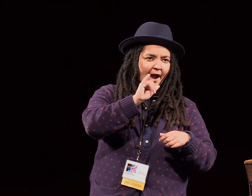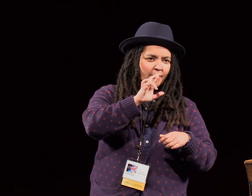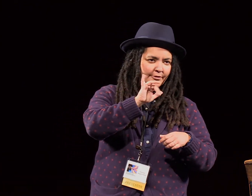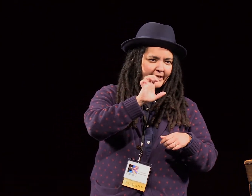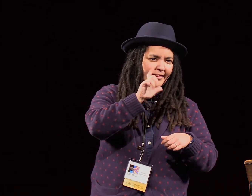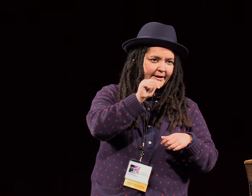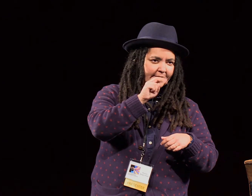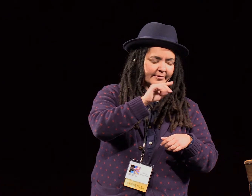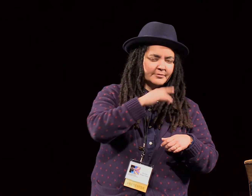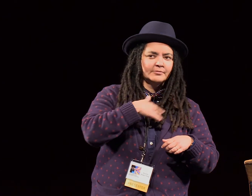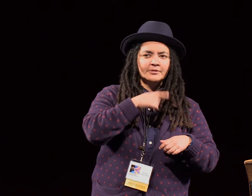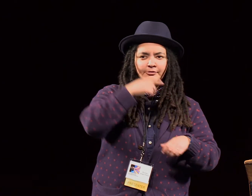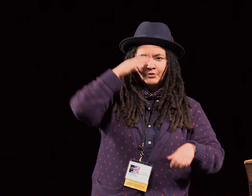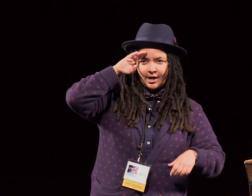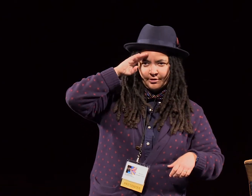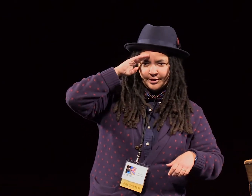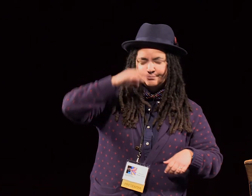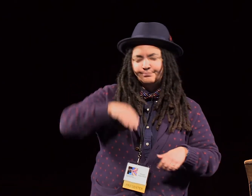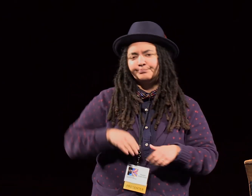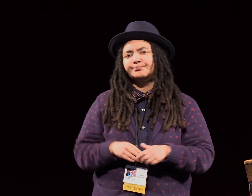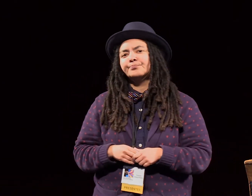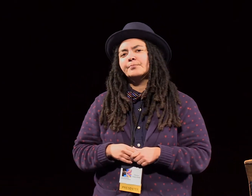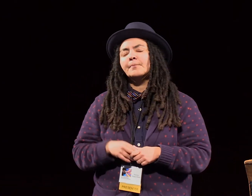whereas the Republic of Ireland signs it this way.